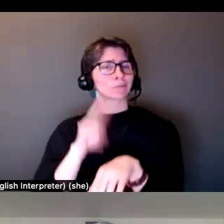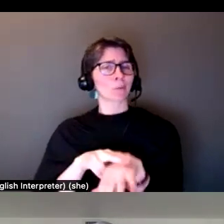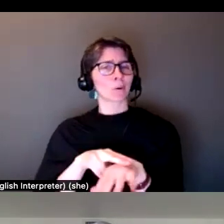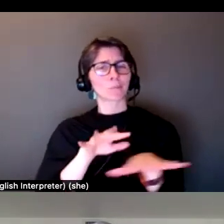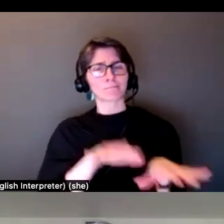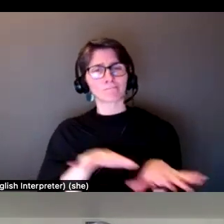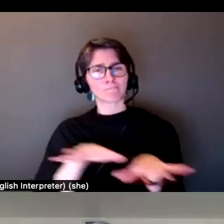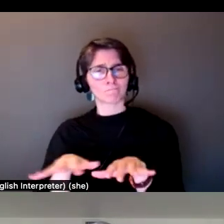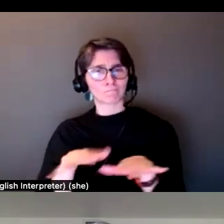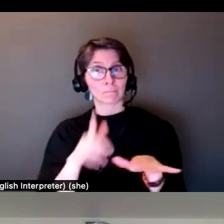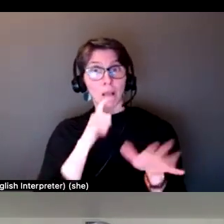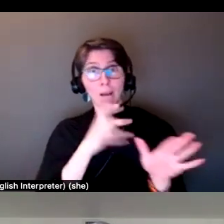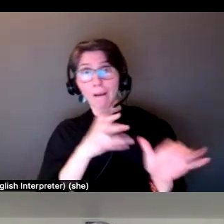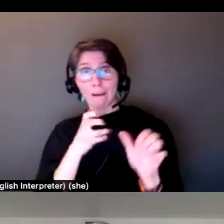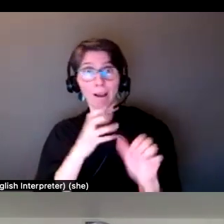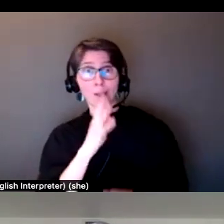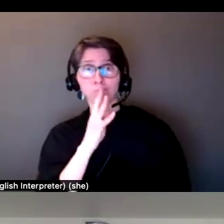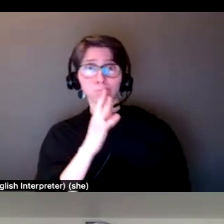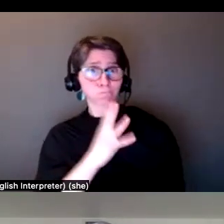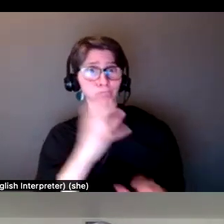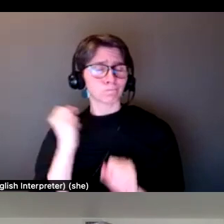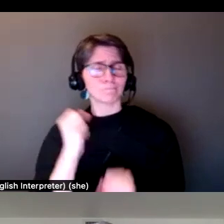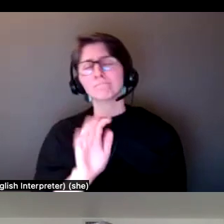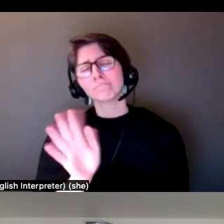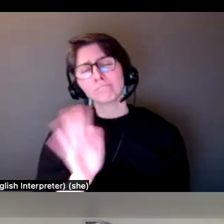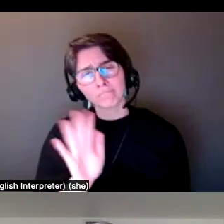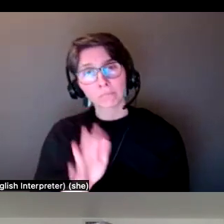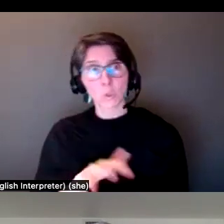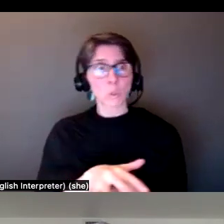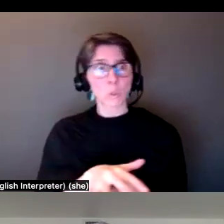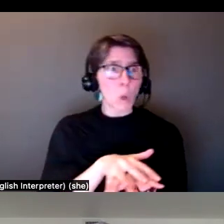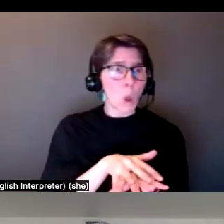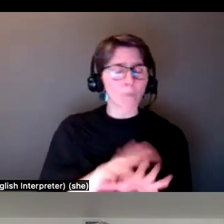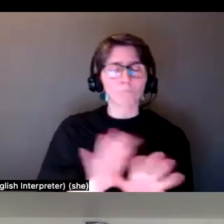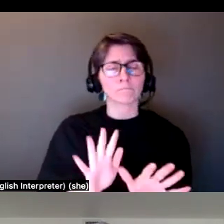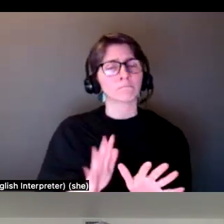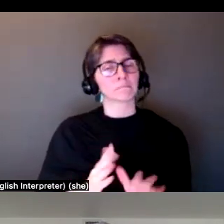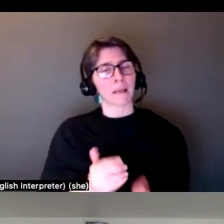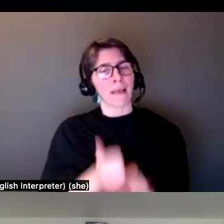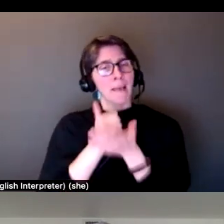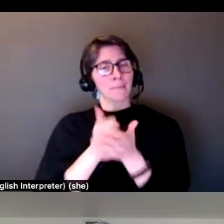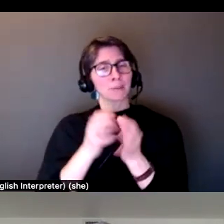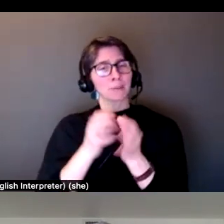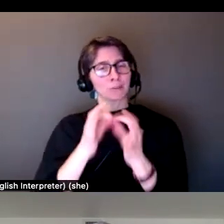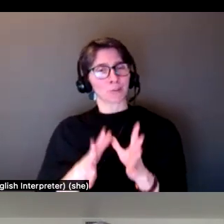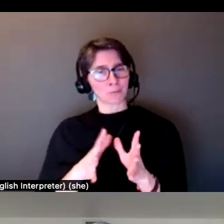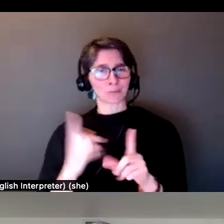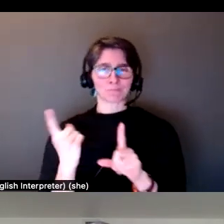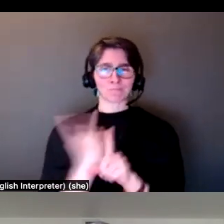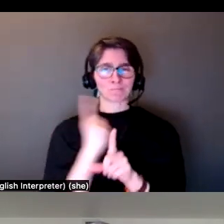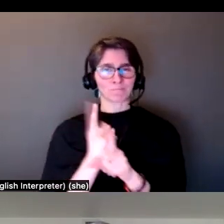not too fast, not too slow. That will help the interpreters actually assign the proper ASL to